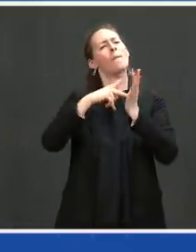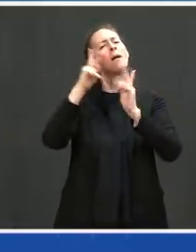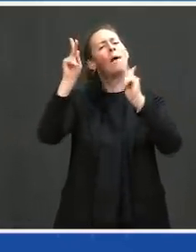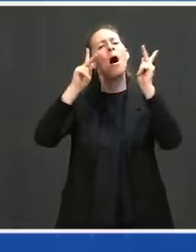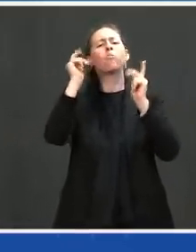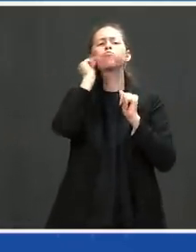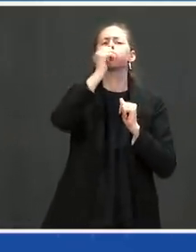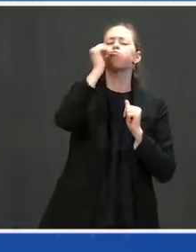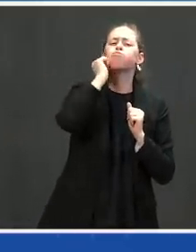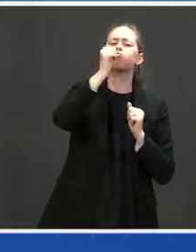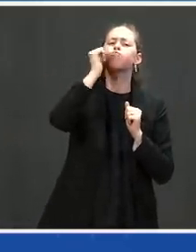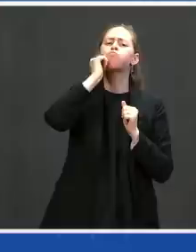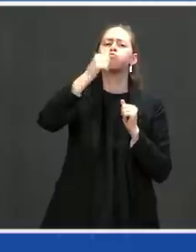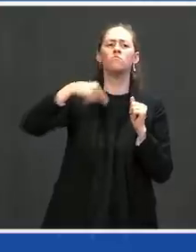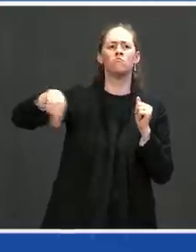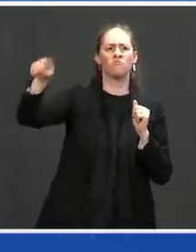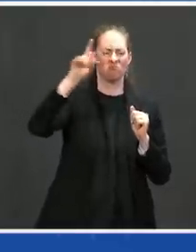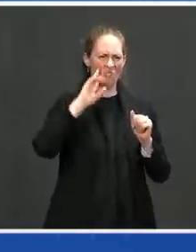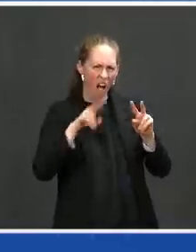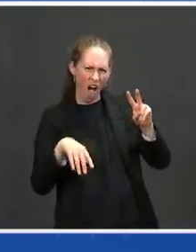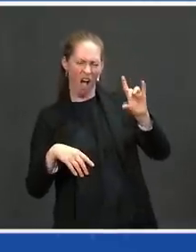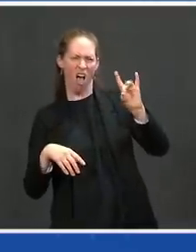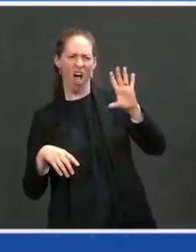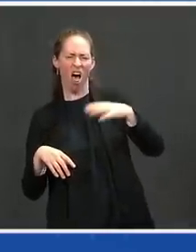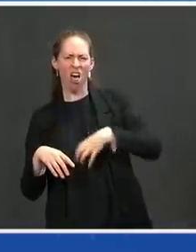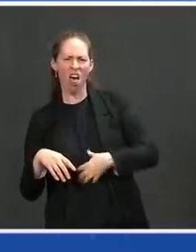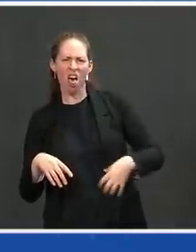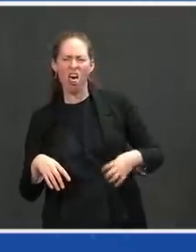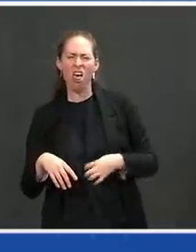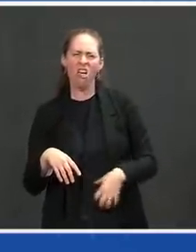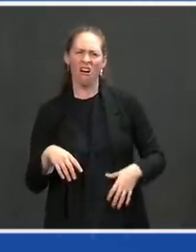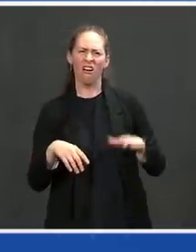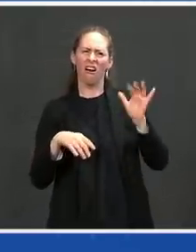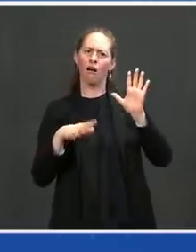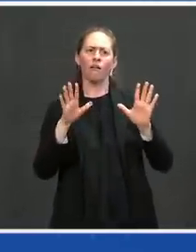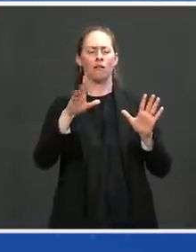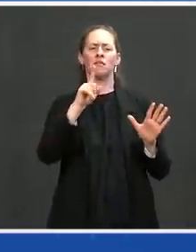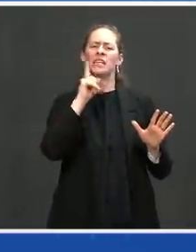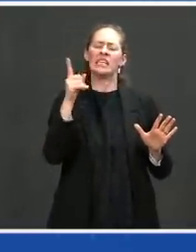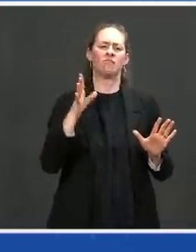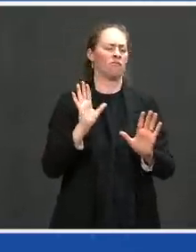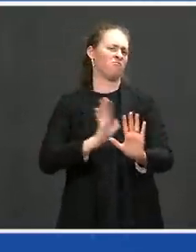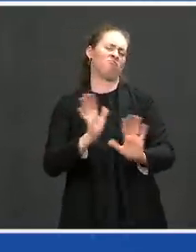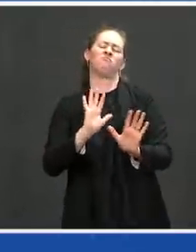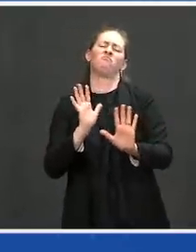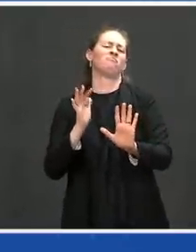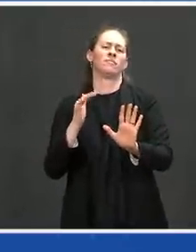And so I am convinced that we'll be able to stop this because it is the most pernicious thing.